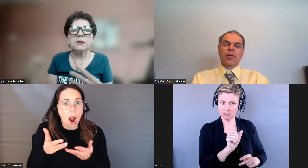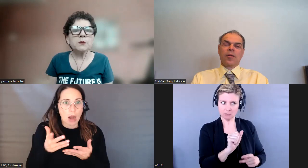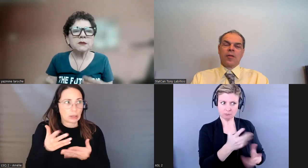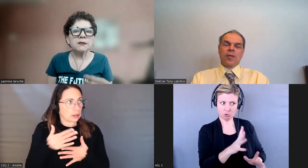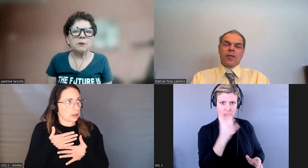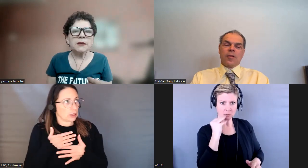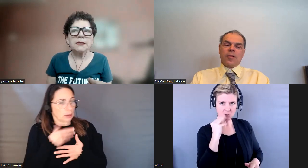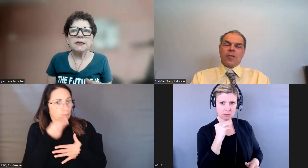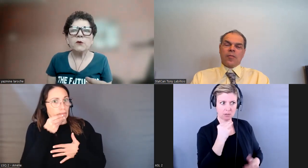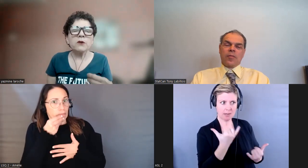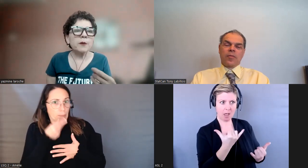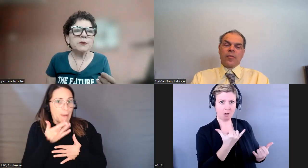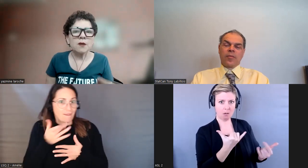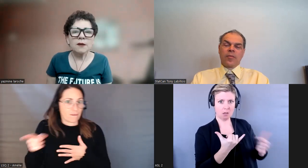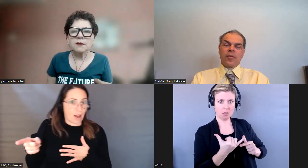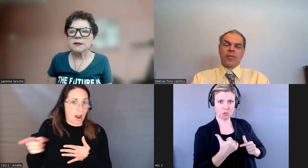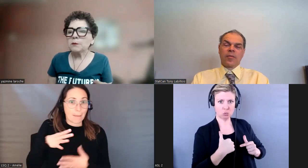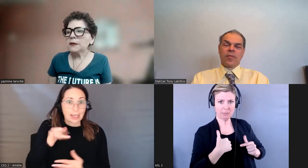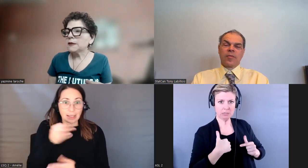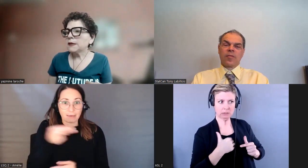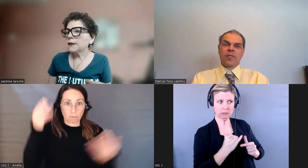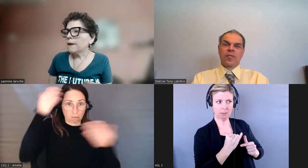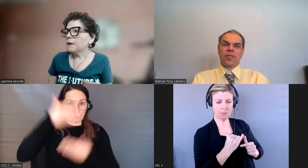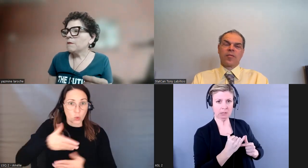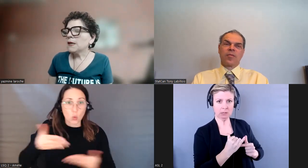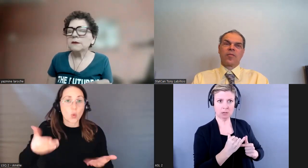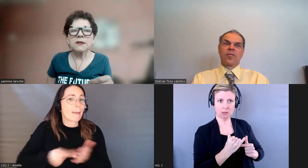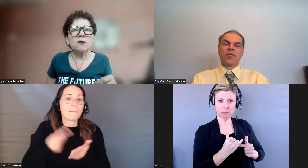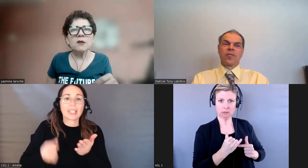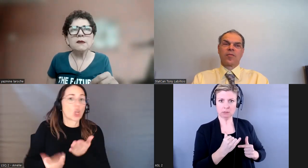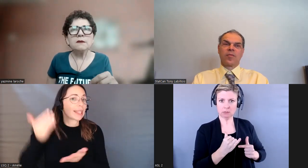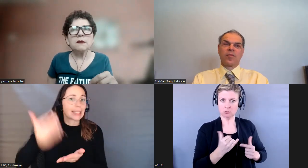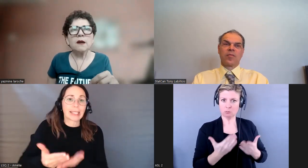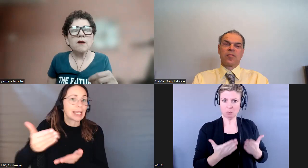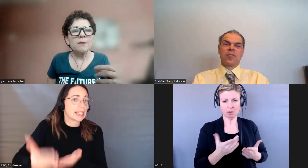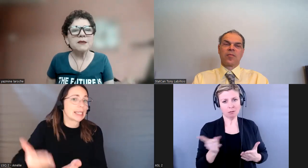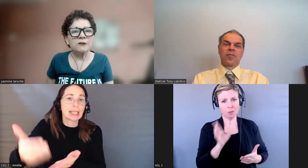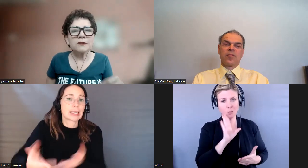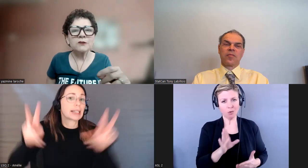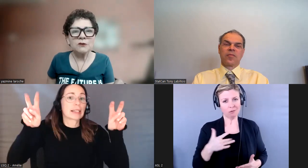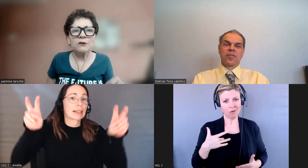invisible disability or your episodic disability means that you need accommodations to do your